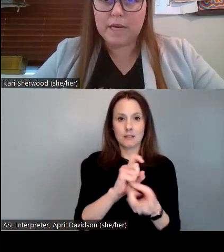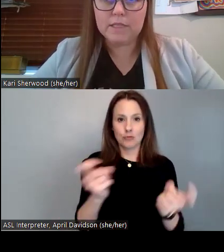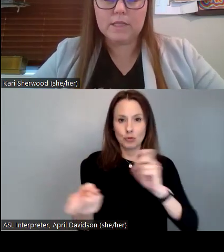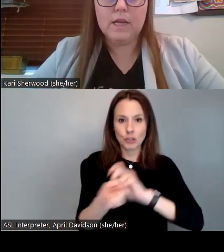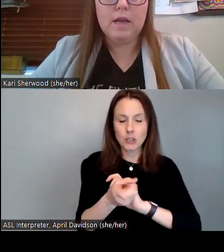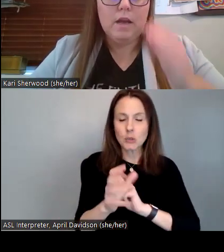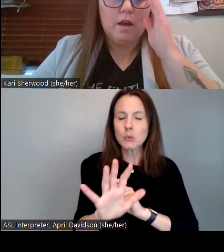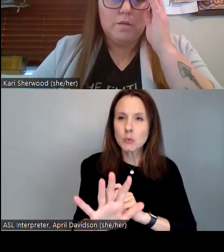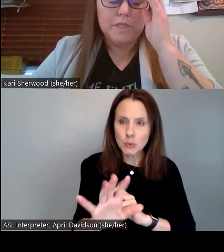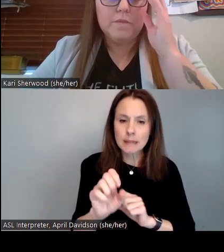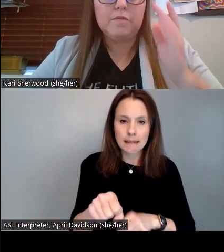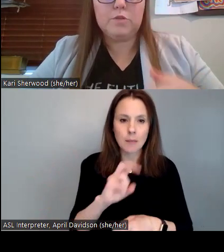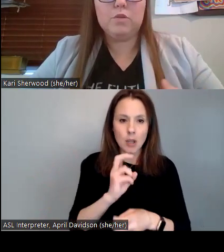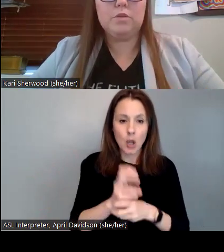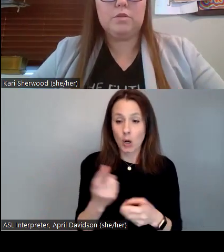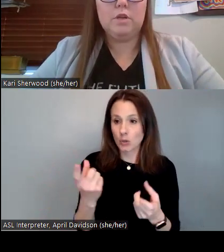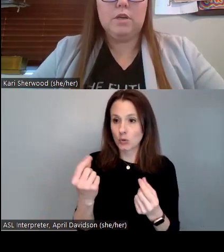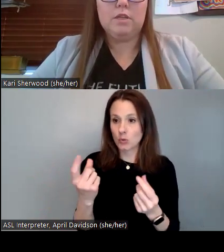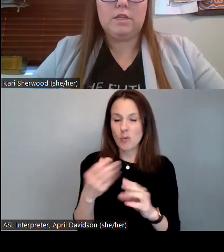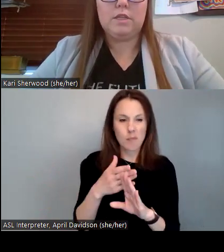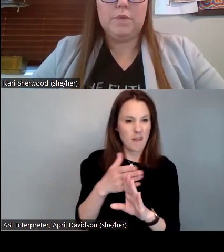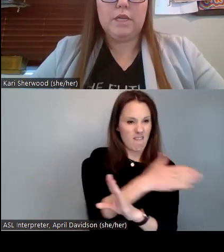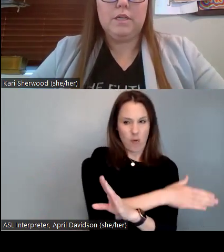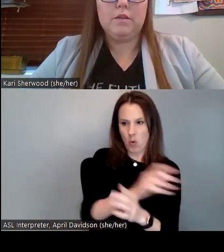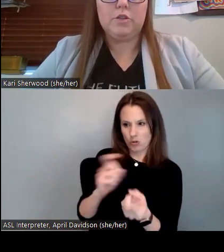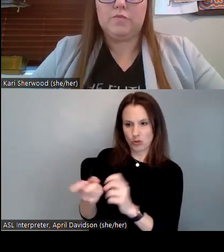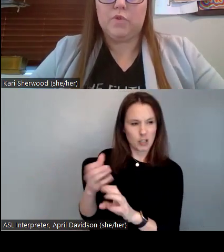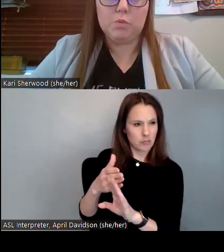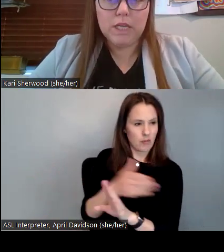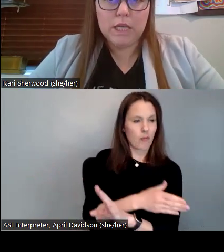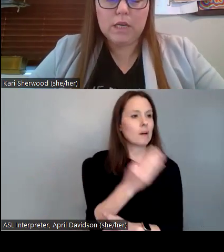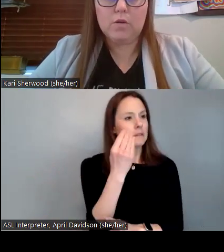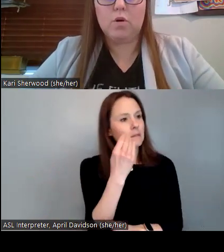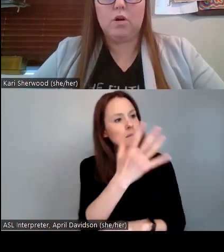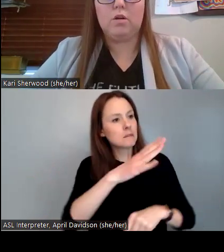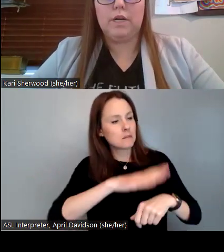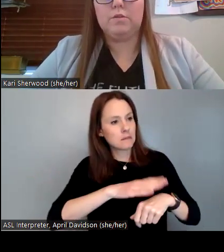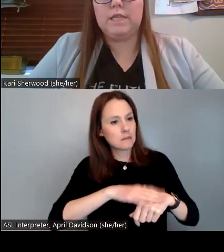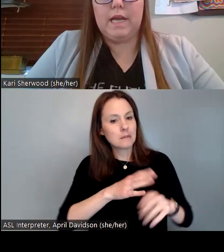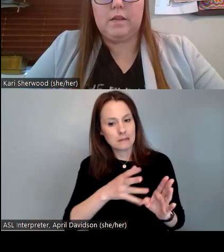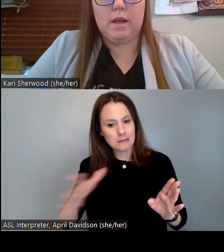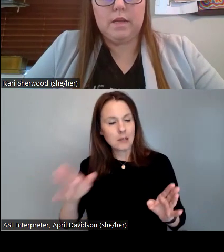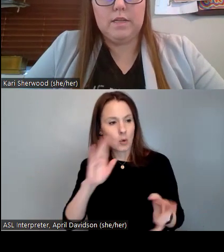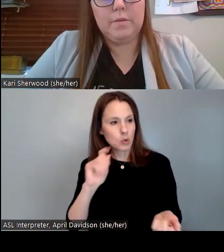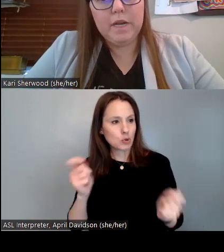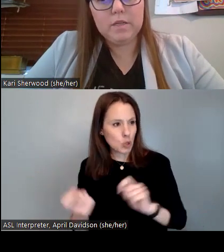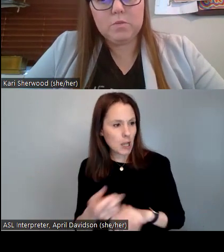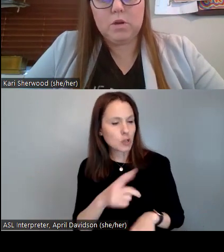in advance. Some individuals, this can be just verbally or, you know, saying, like, In ten minutes we're going